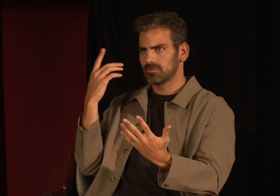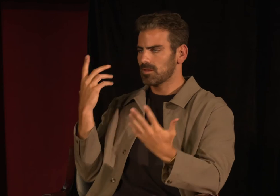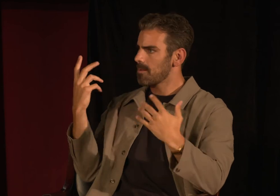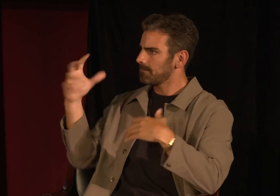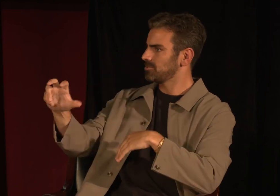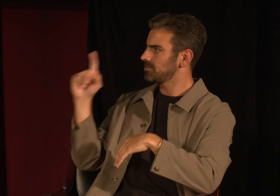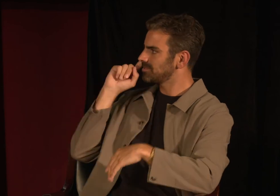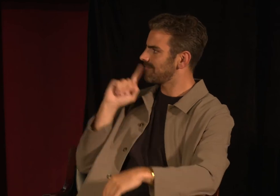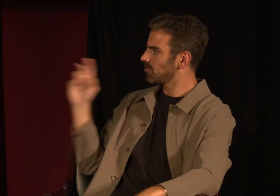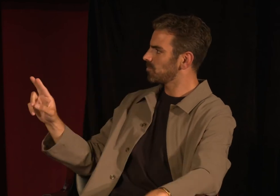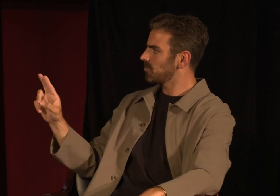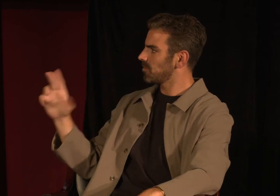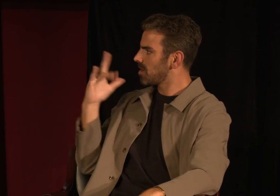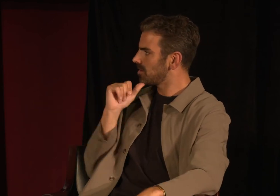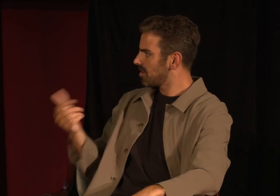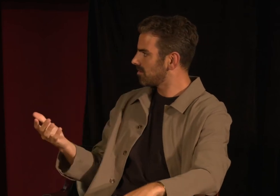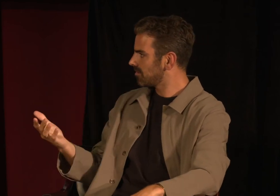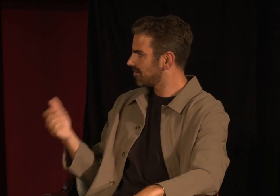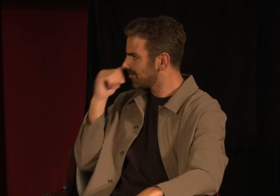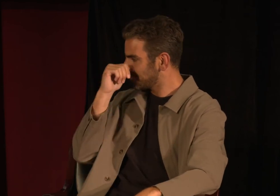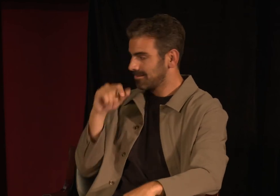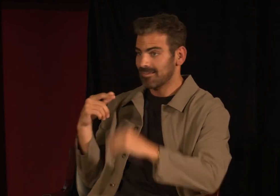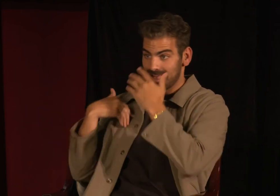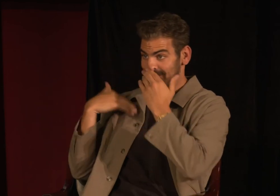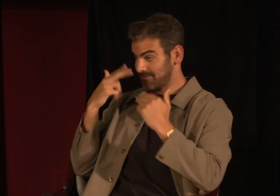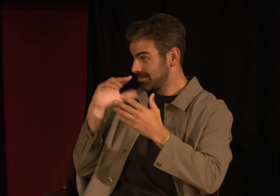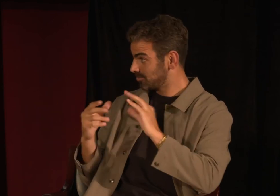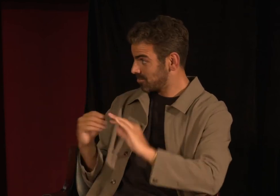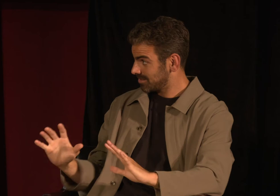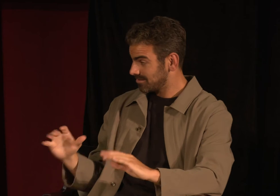in life and were late and deafened, and which is why I wanted to invest in DeafU.